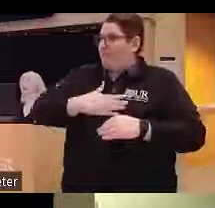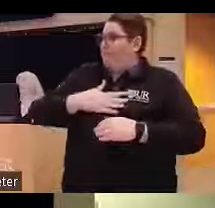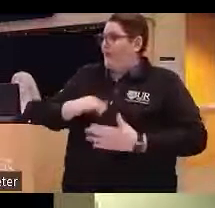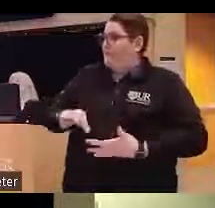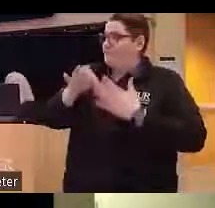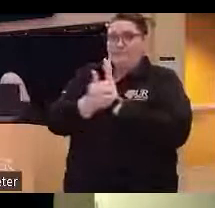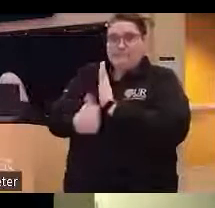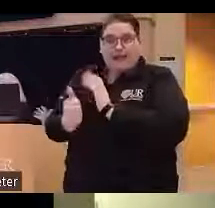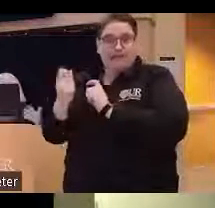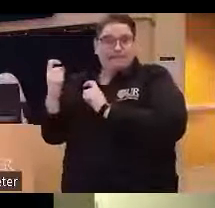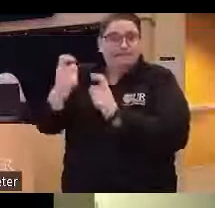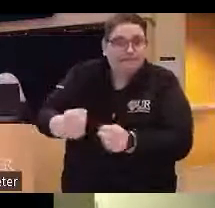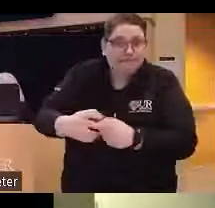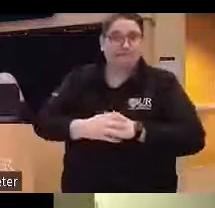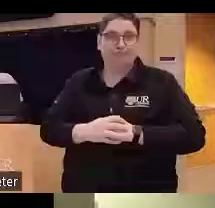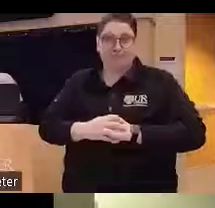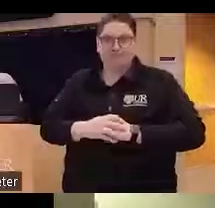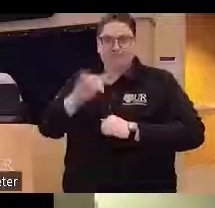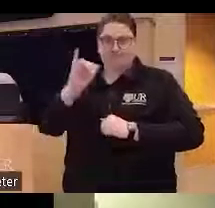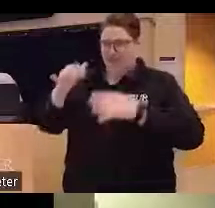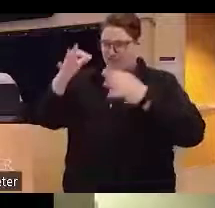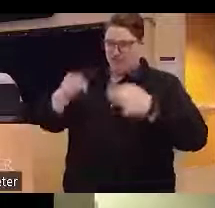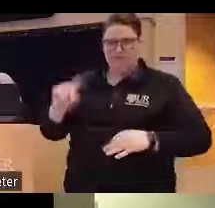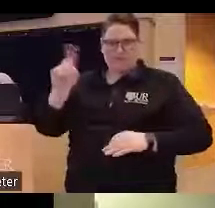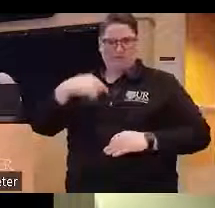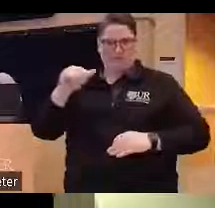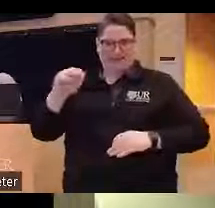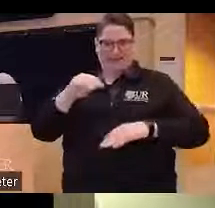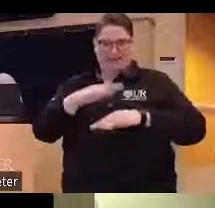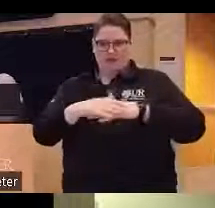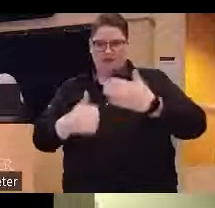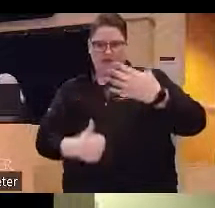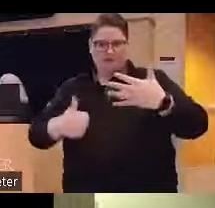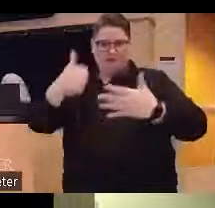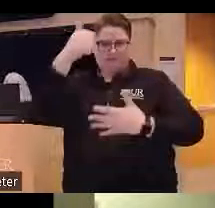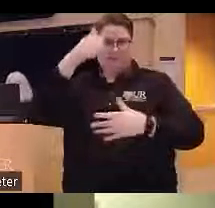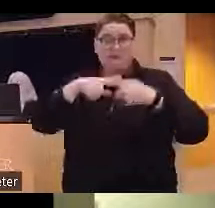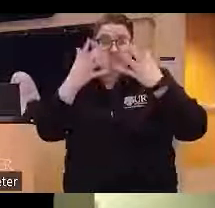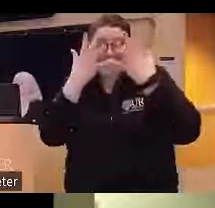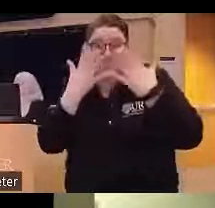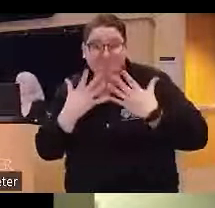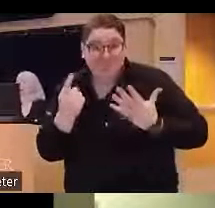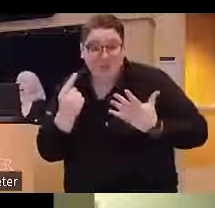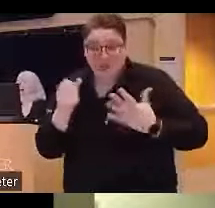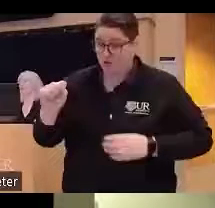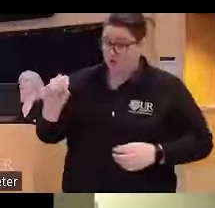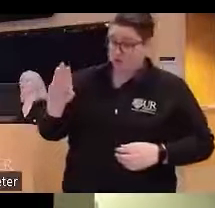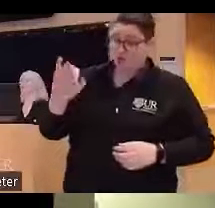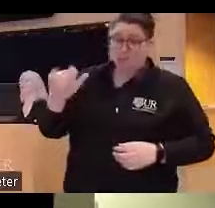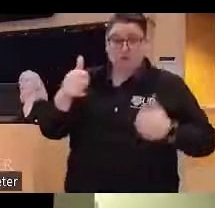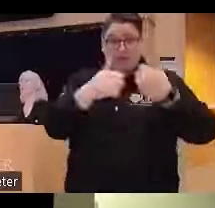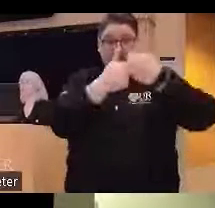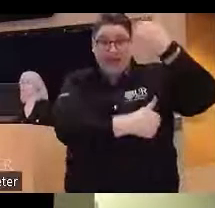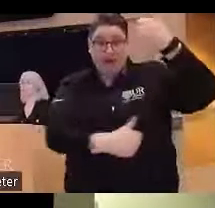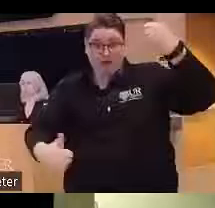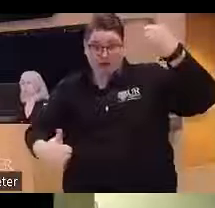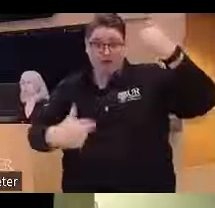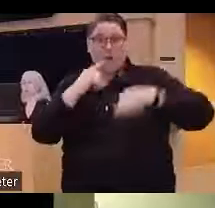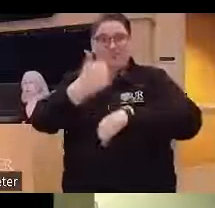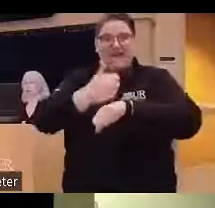talents forward and that's okay but the tragedy is when social hierarchies are related to groups